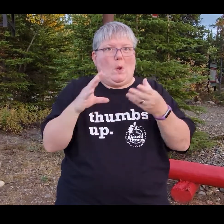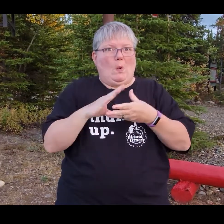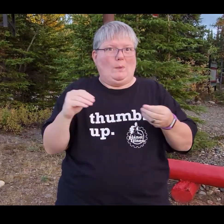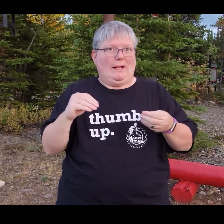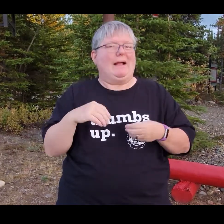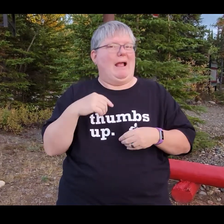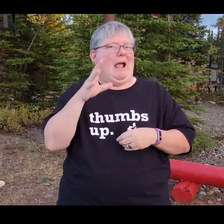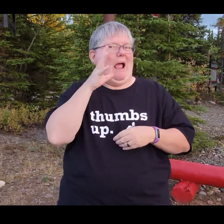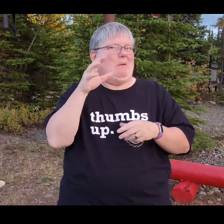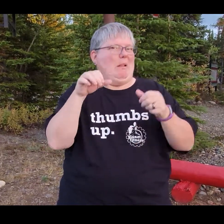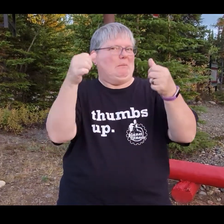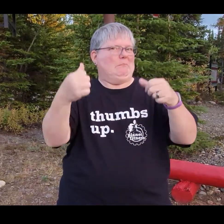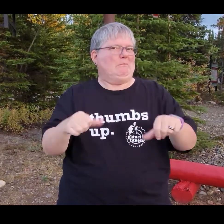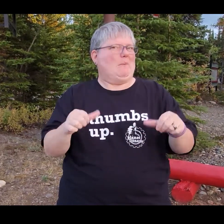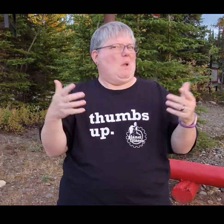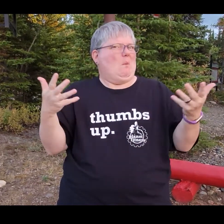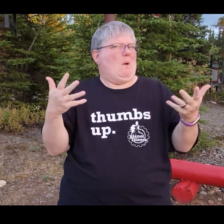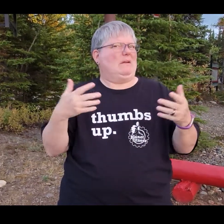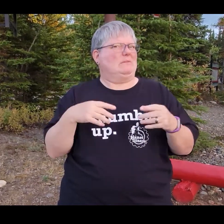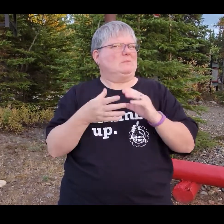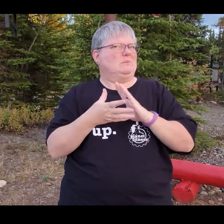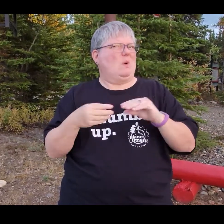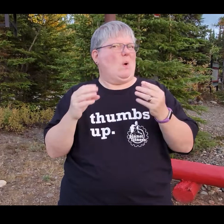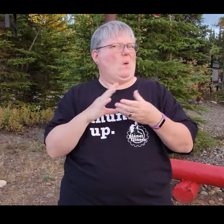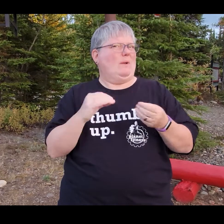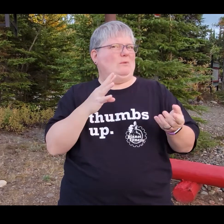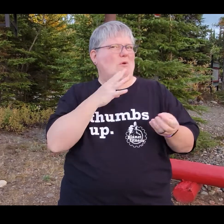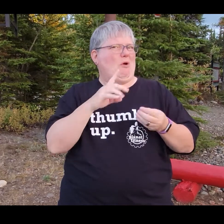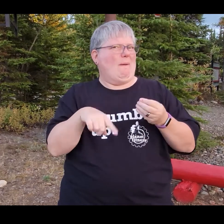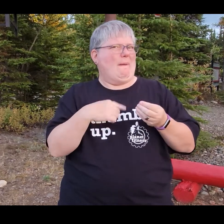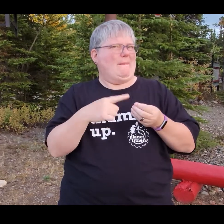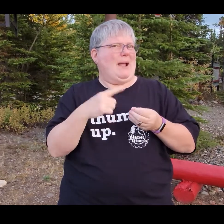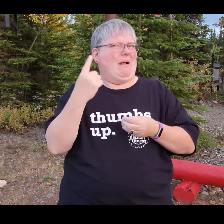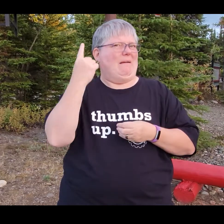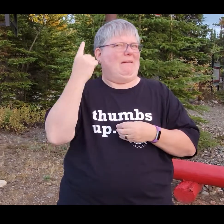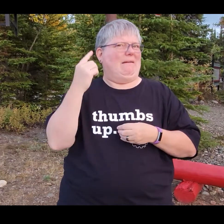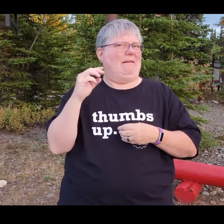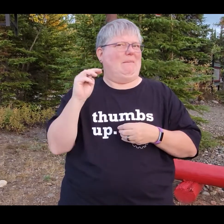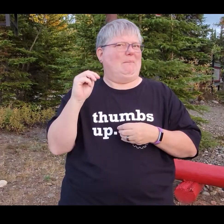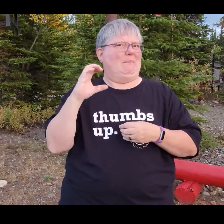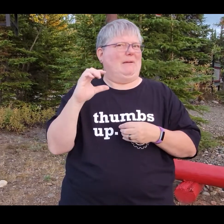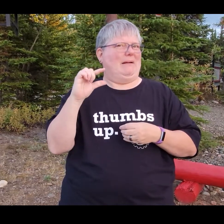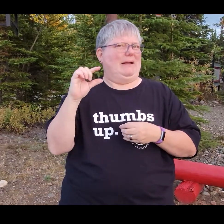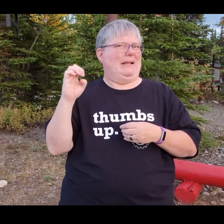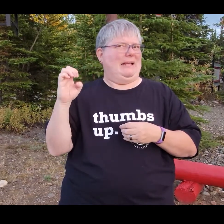It's a story *poem* that I'll post what it's talking about for McGee.